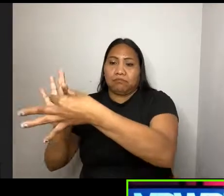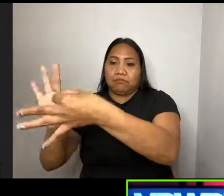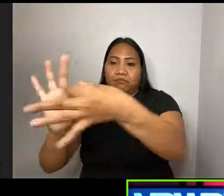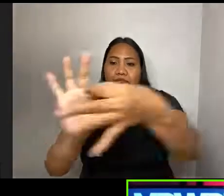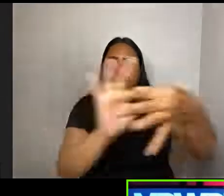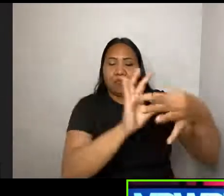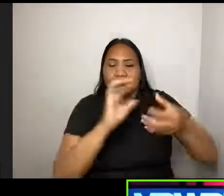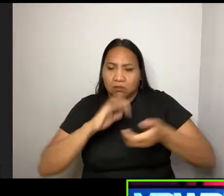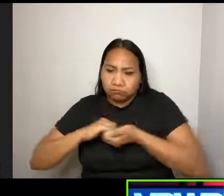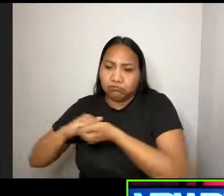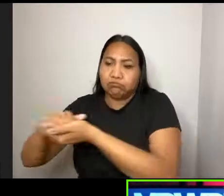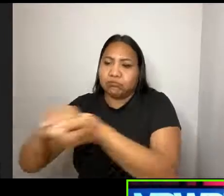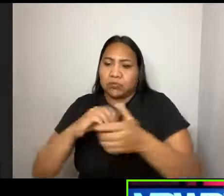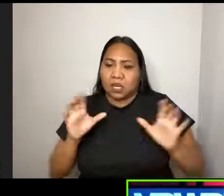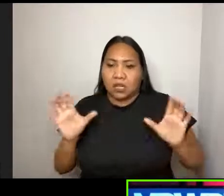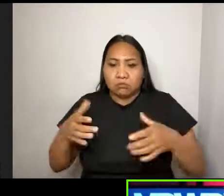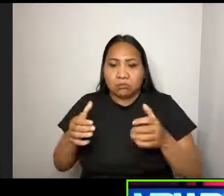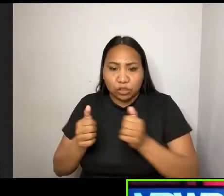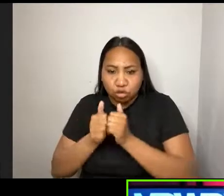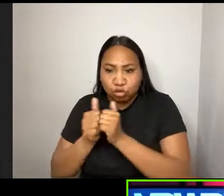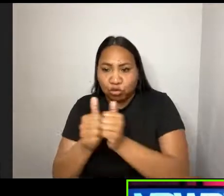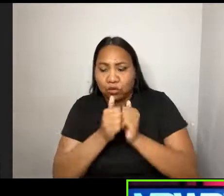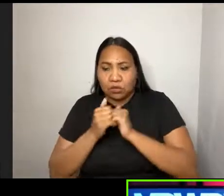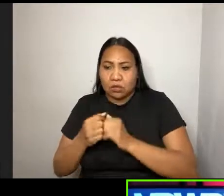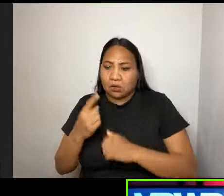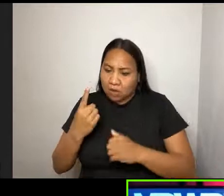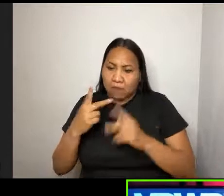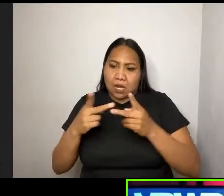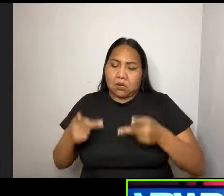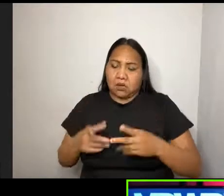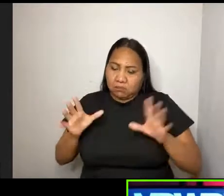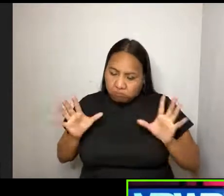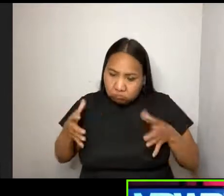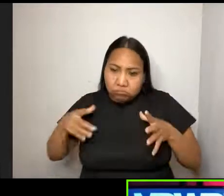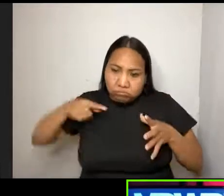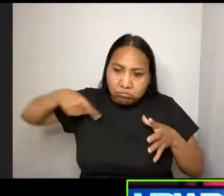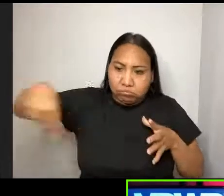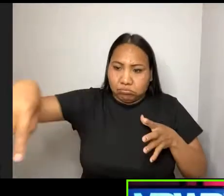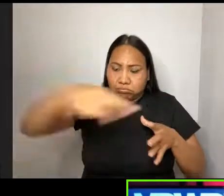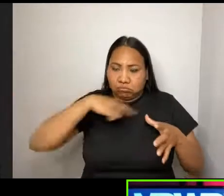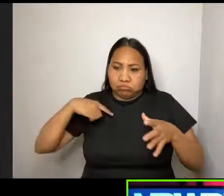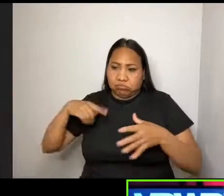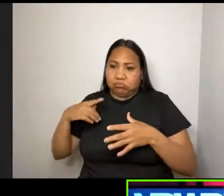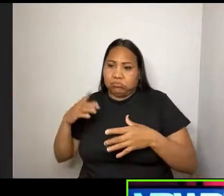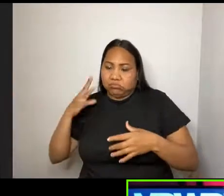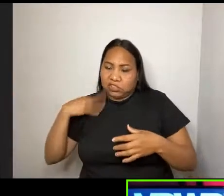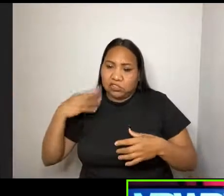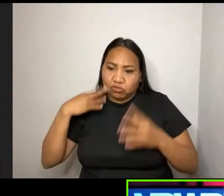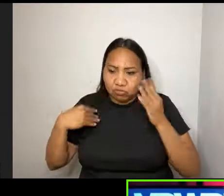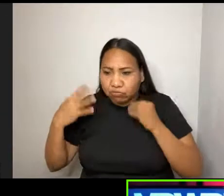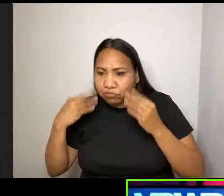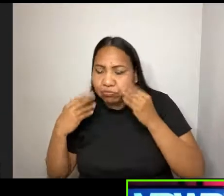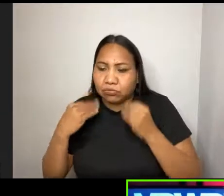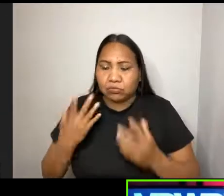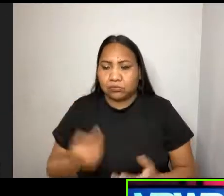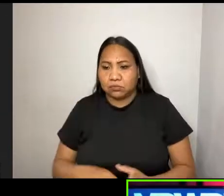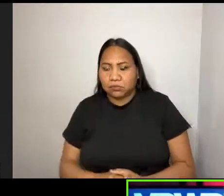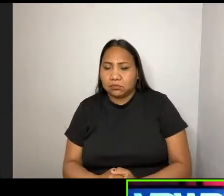their experience so people can humanize and make connections. It is